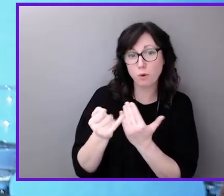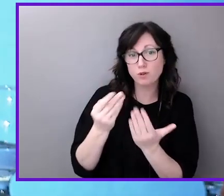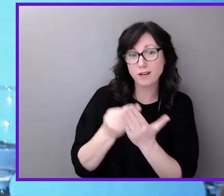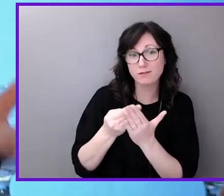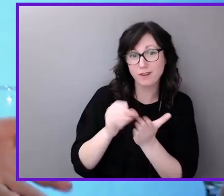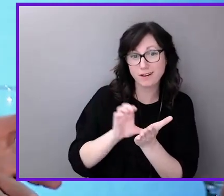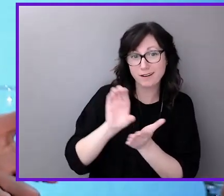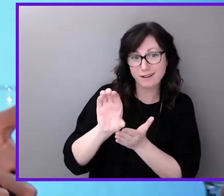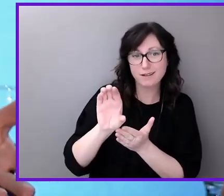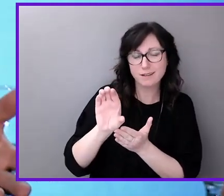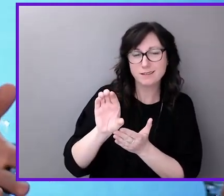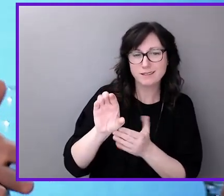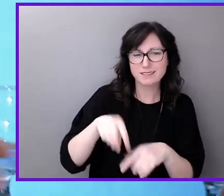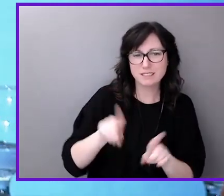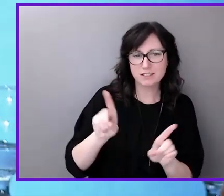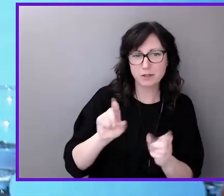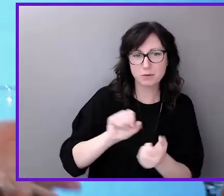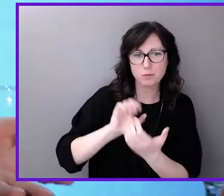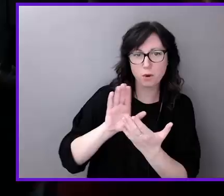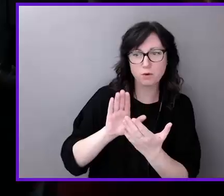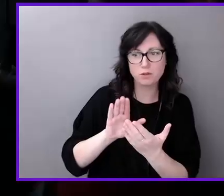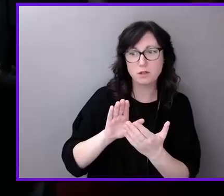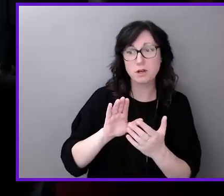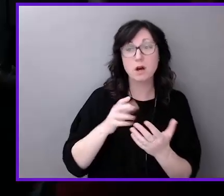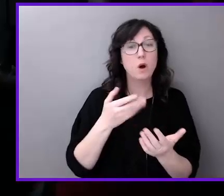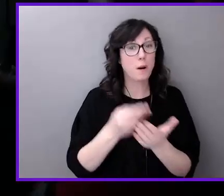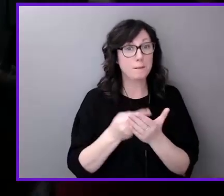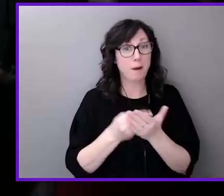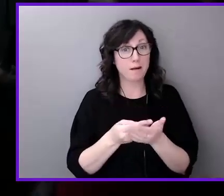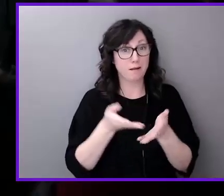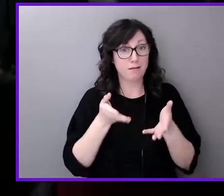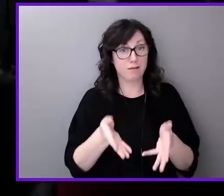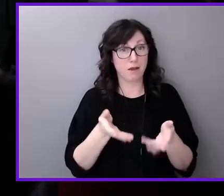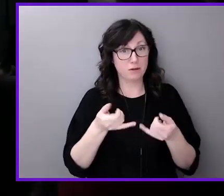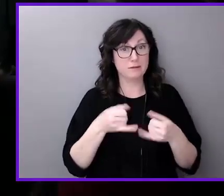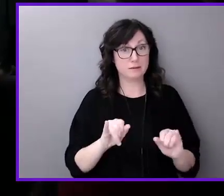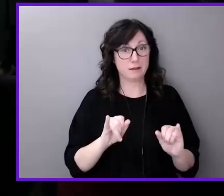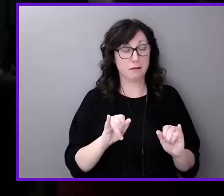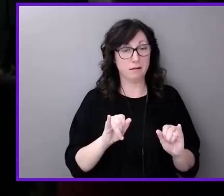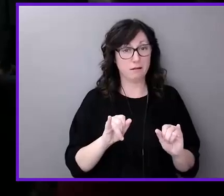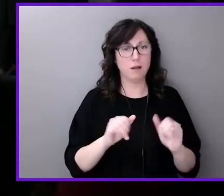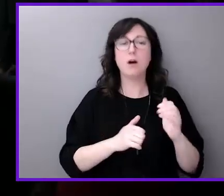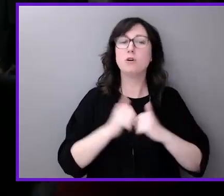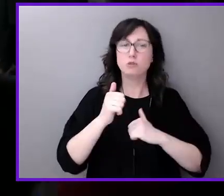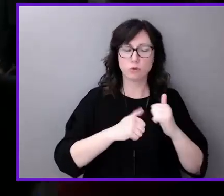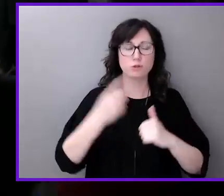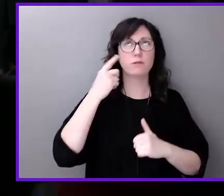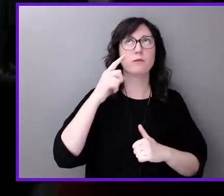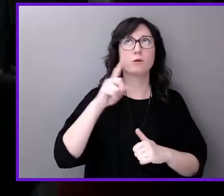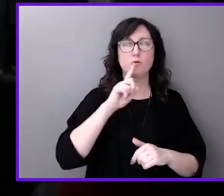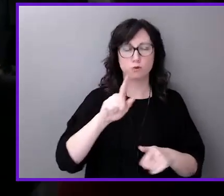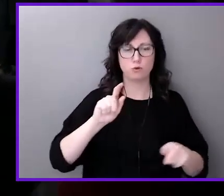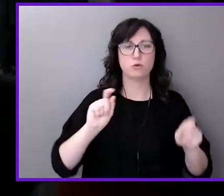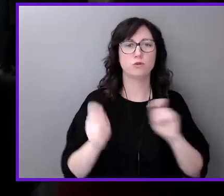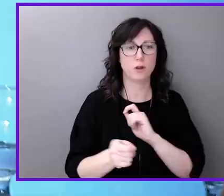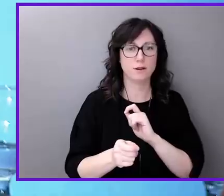What I want to say is that the money is still there. We changed the structure for sure. The Canada Council that existed five years